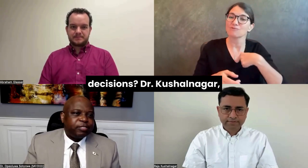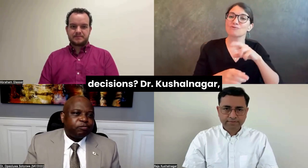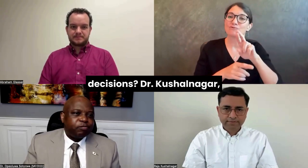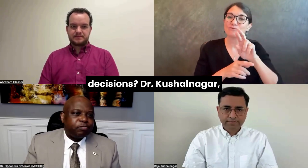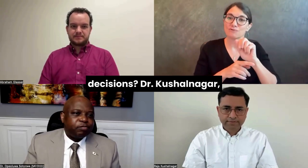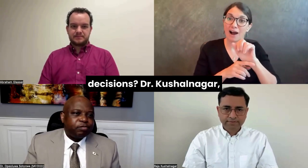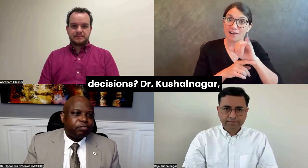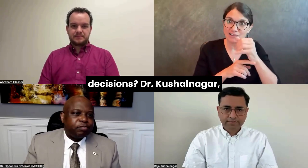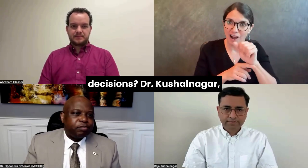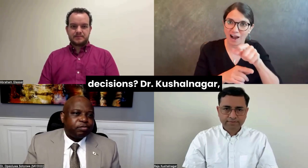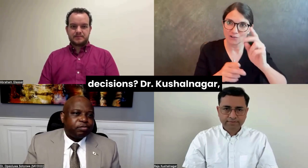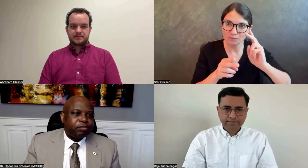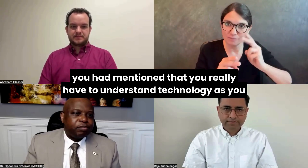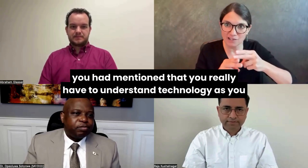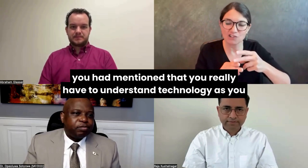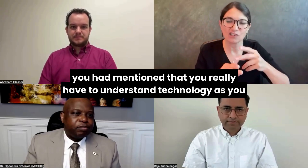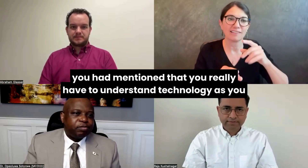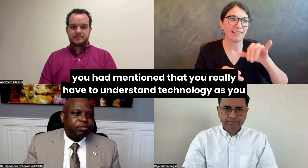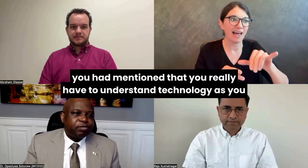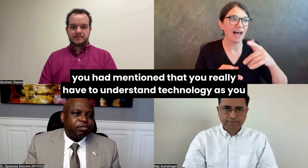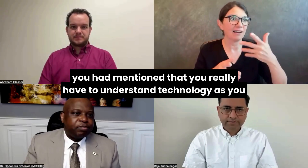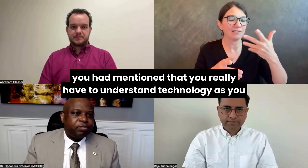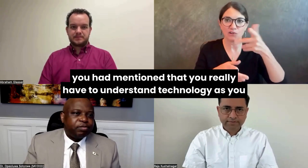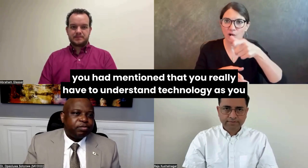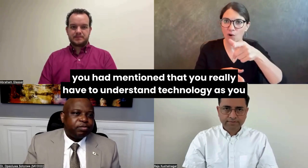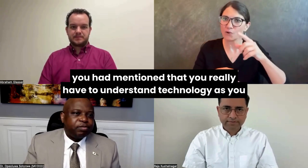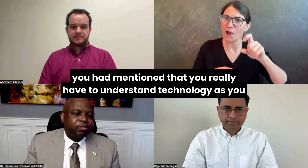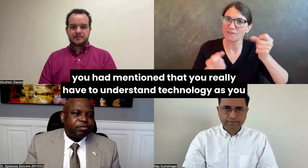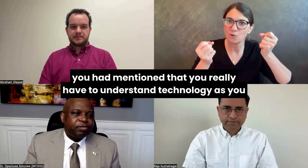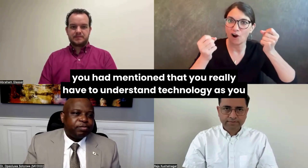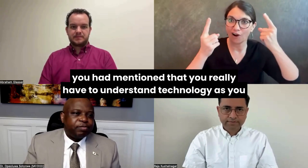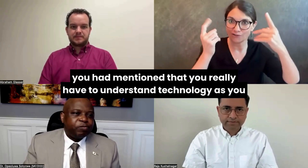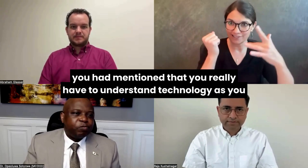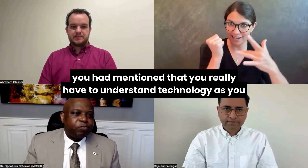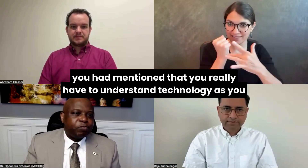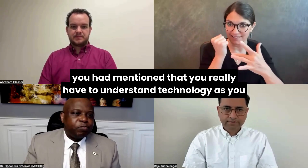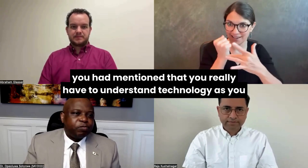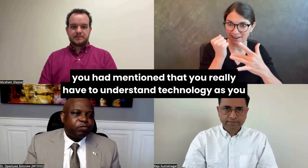you had mentioned that you really have to understand technology as you